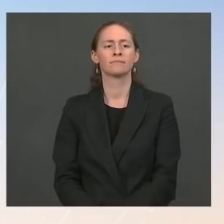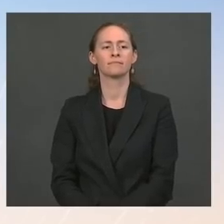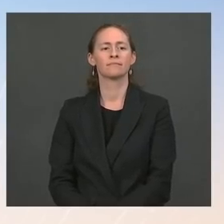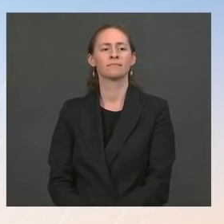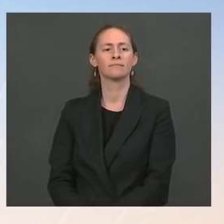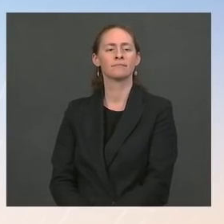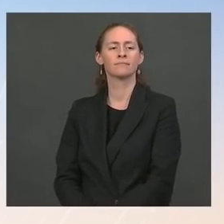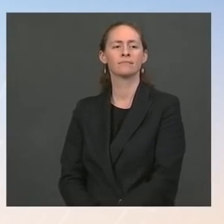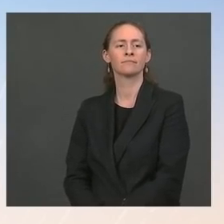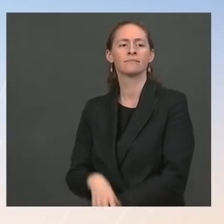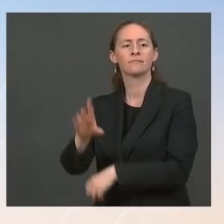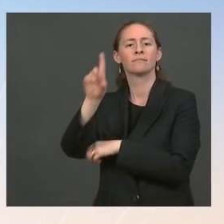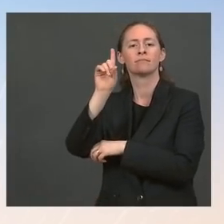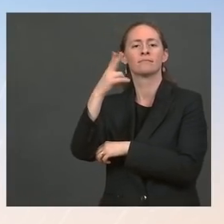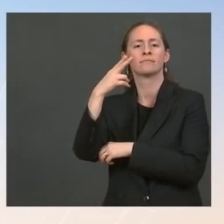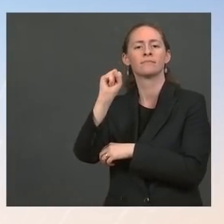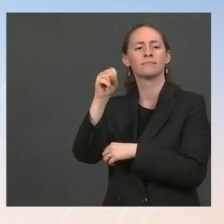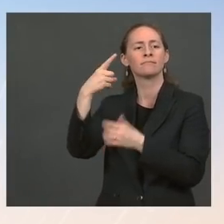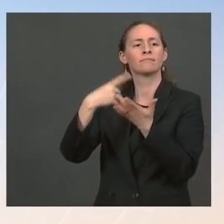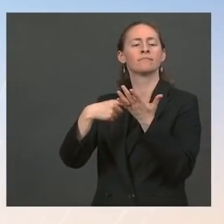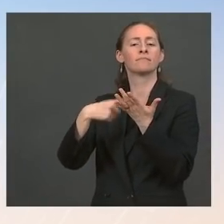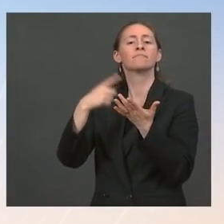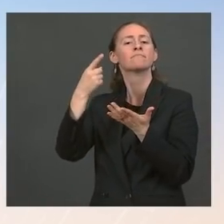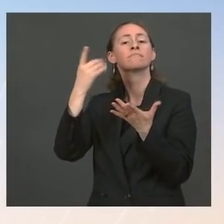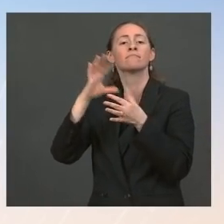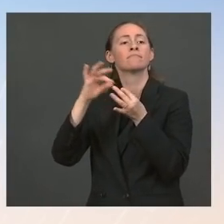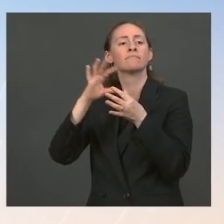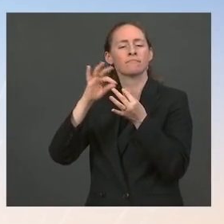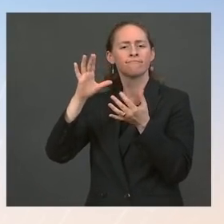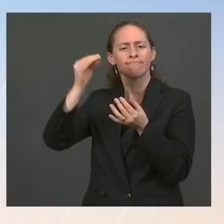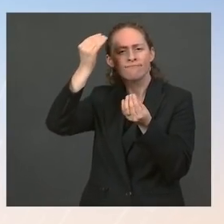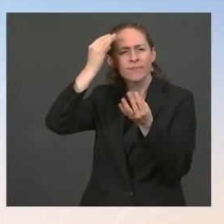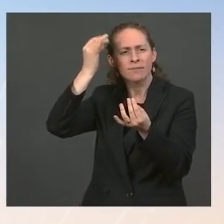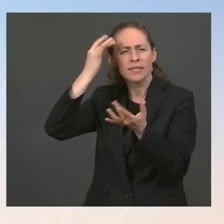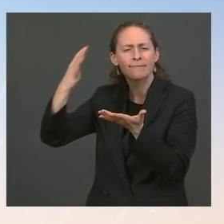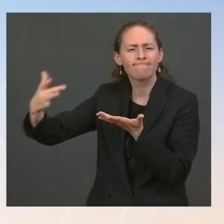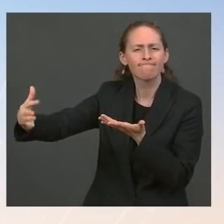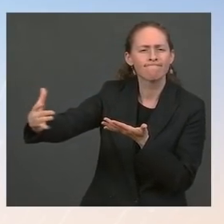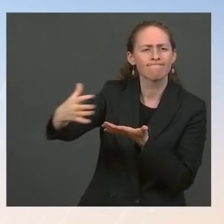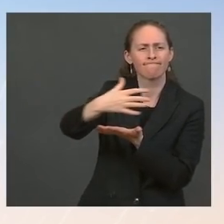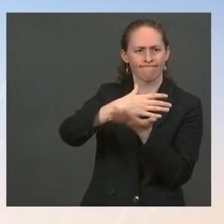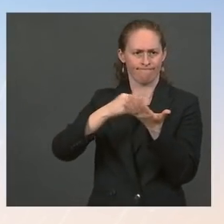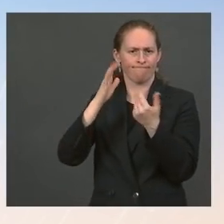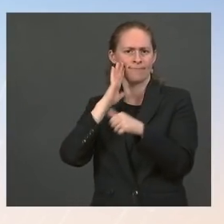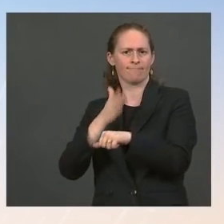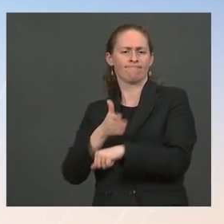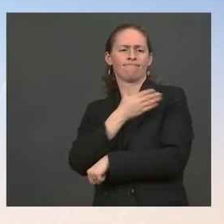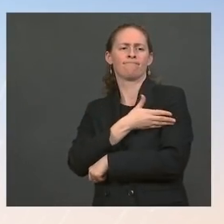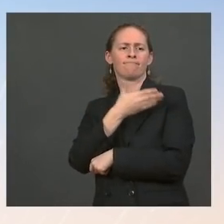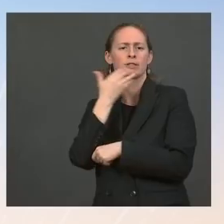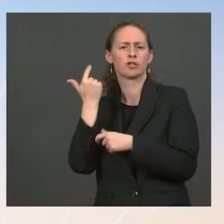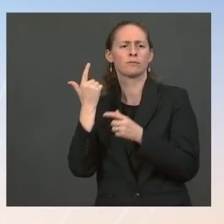to better gather information to monitor and predict migrants coming from South America